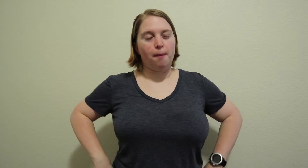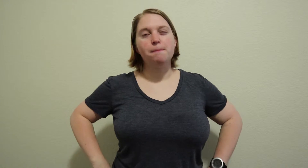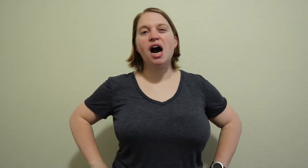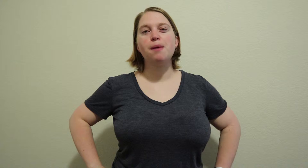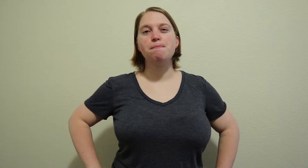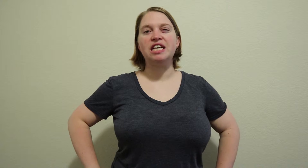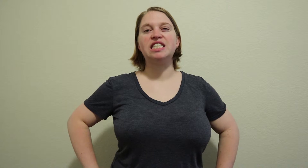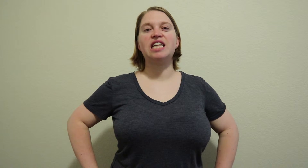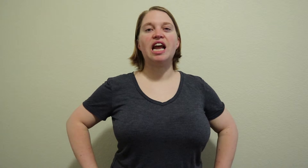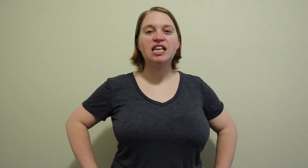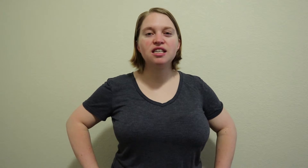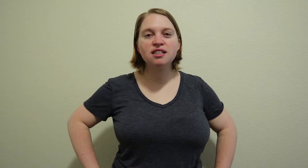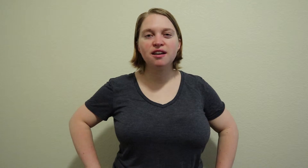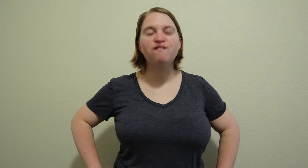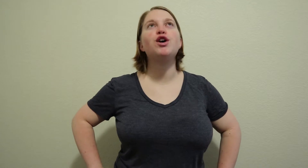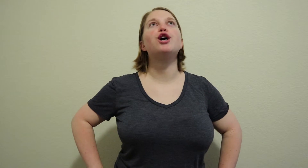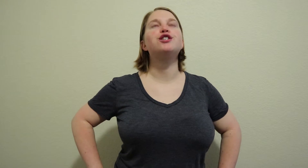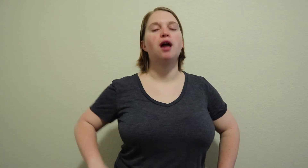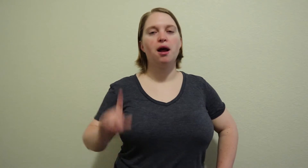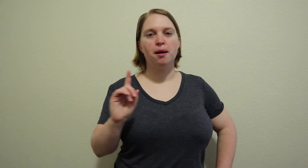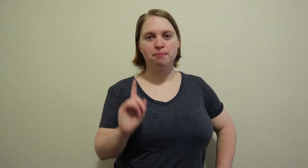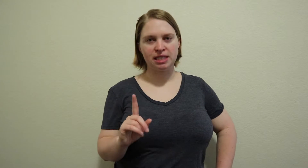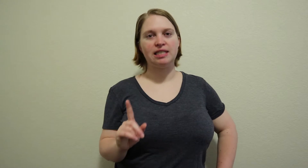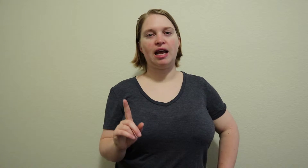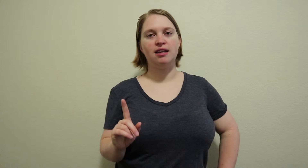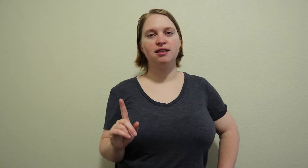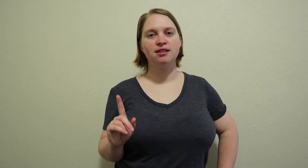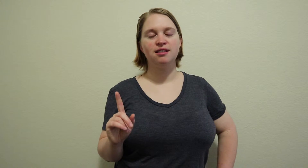My mistake, first mistake